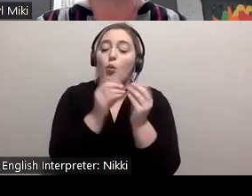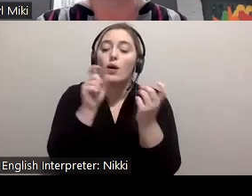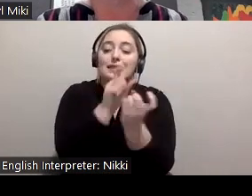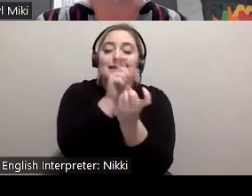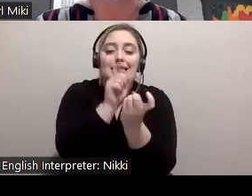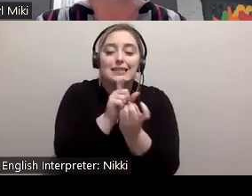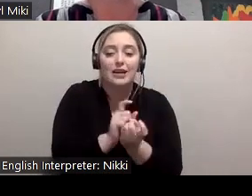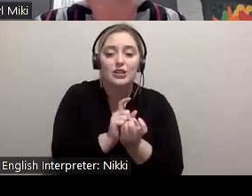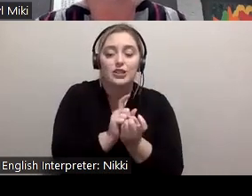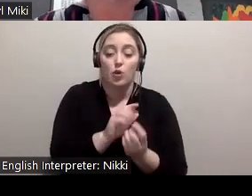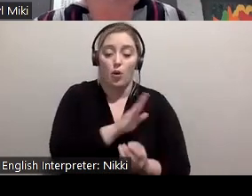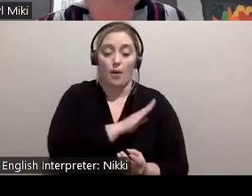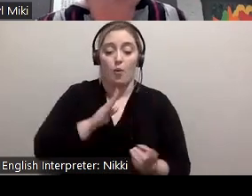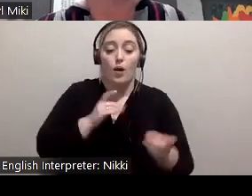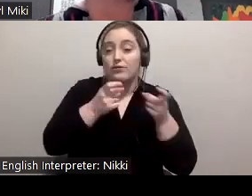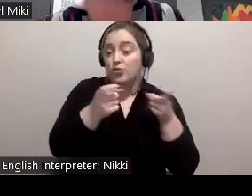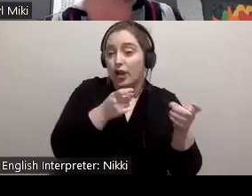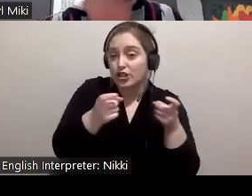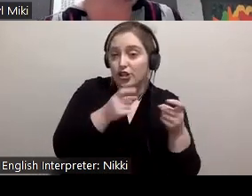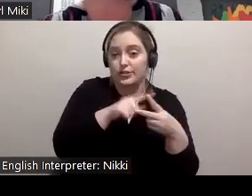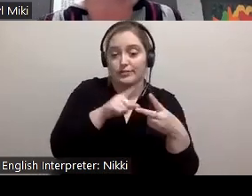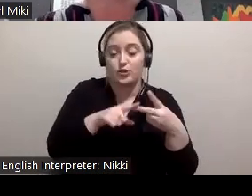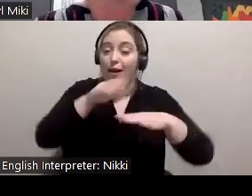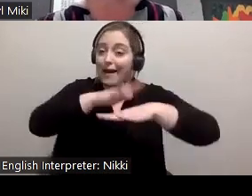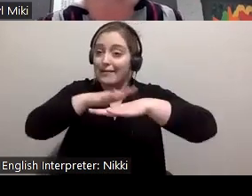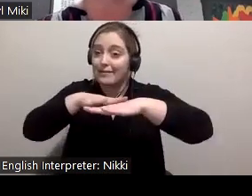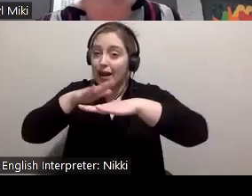of directors or the advisory body that's responsible for